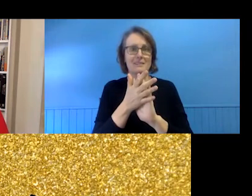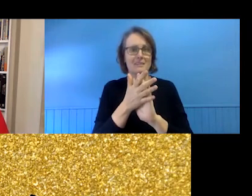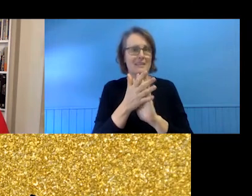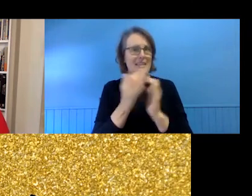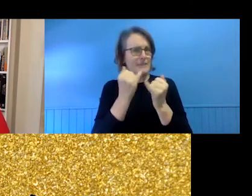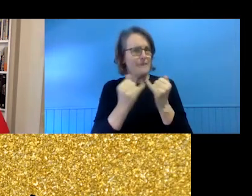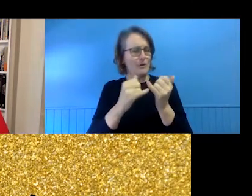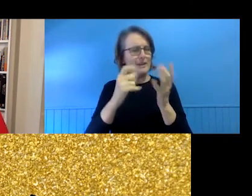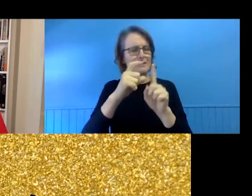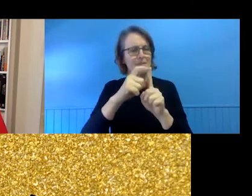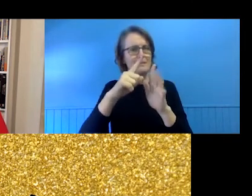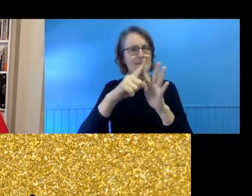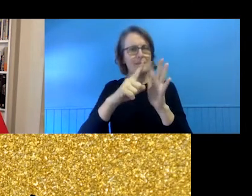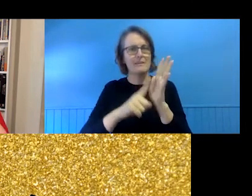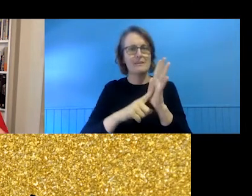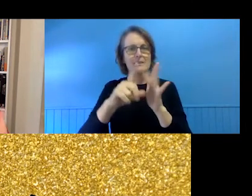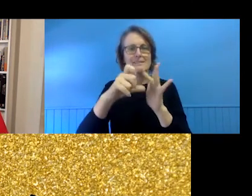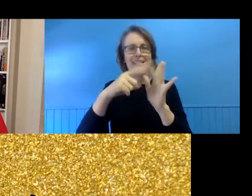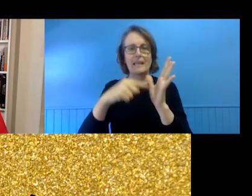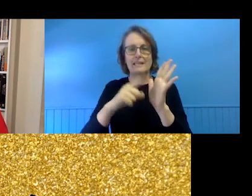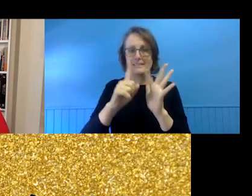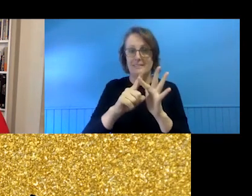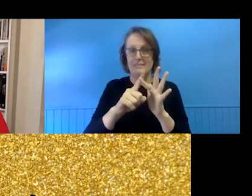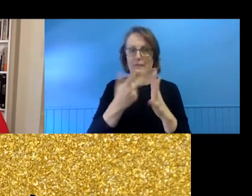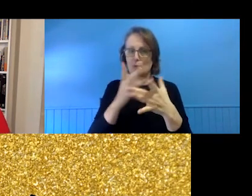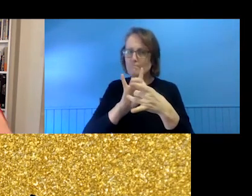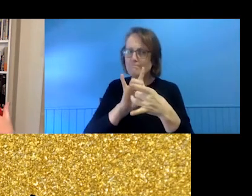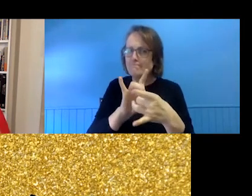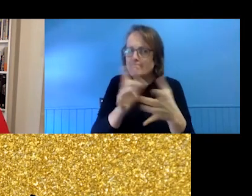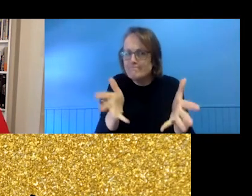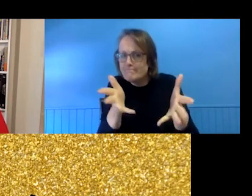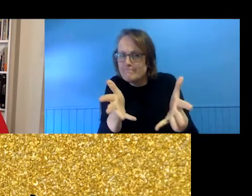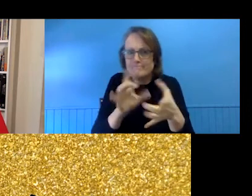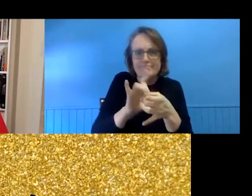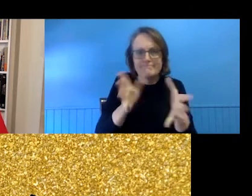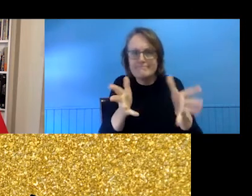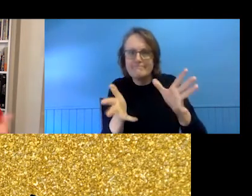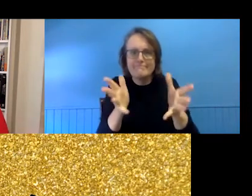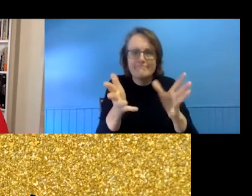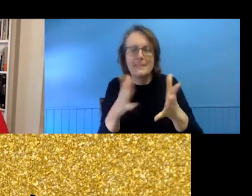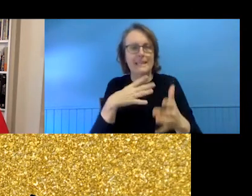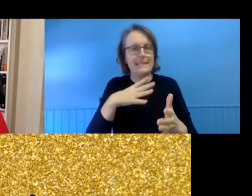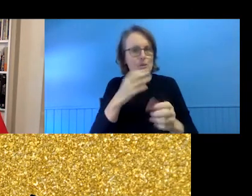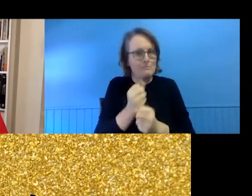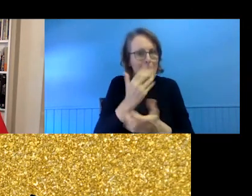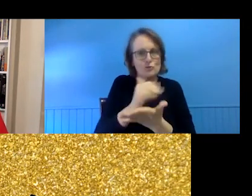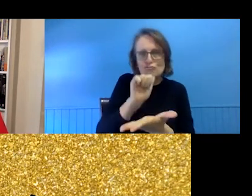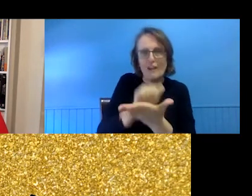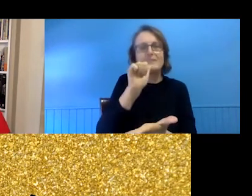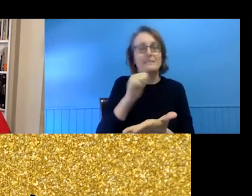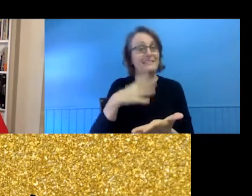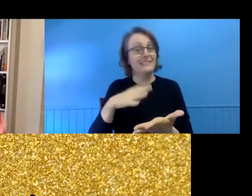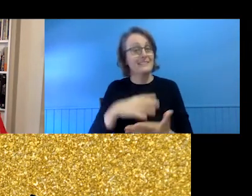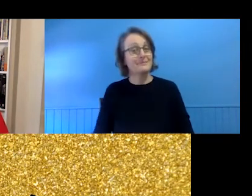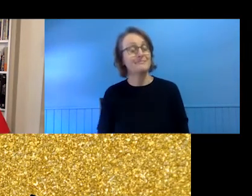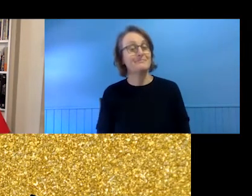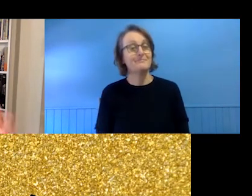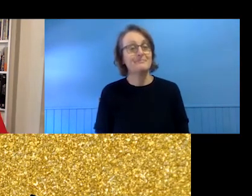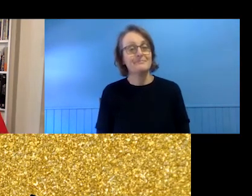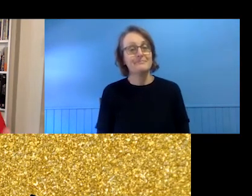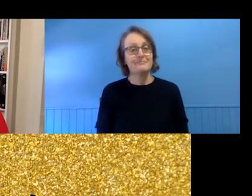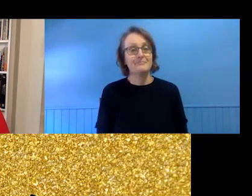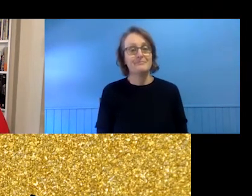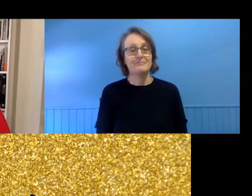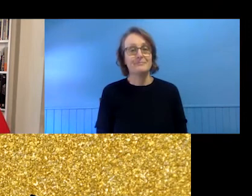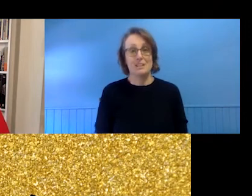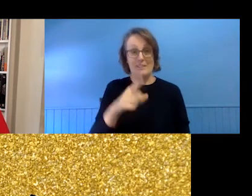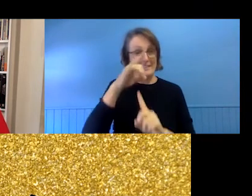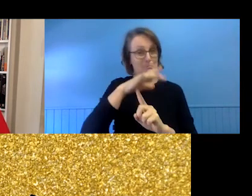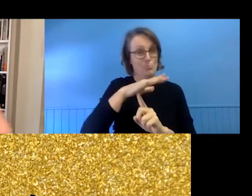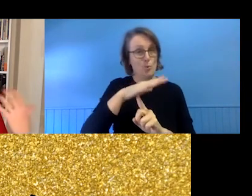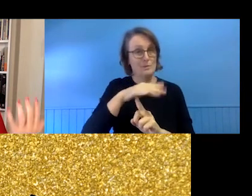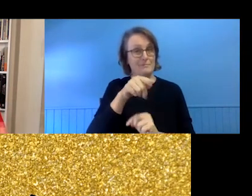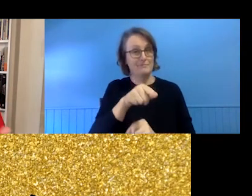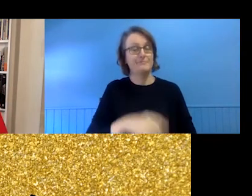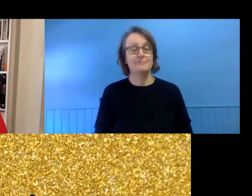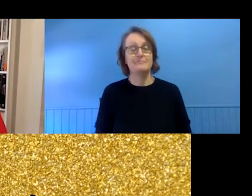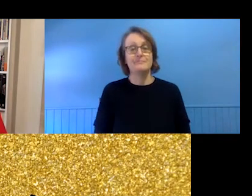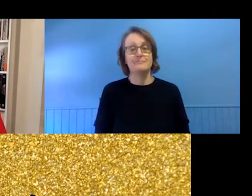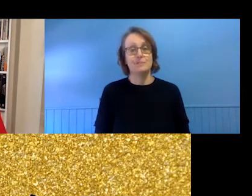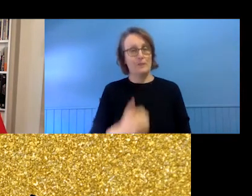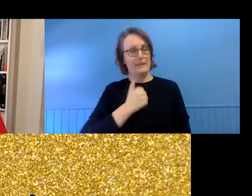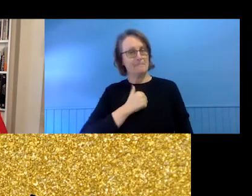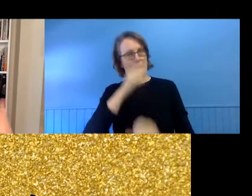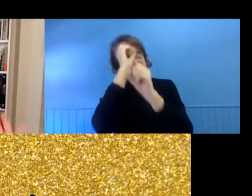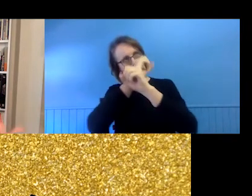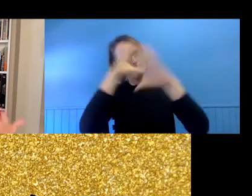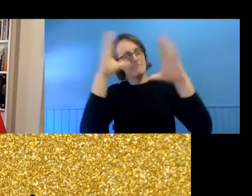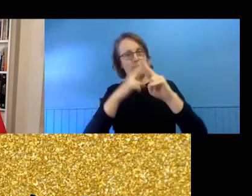relationship that takes time to nurture and times to get right . That is what I wanted to talk about and that is the framework that I am approaching this from